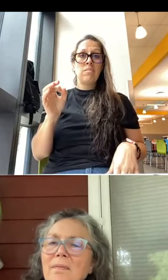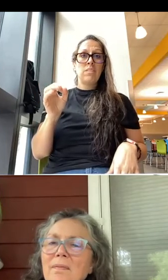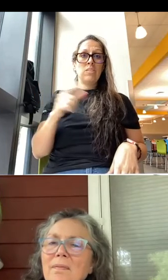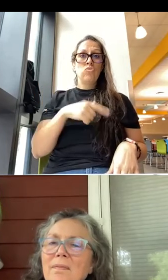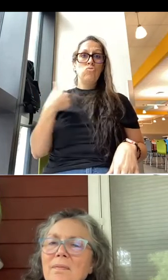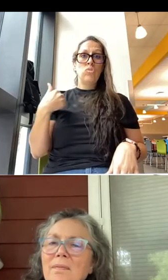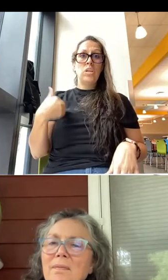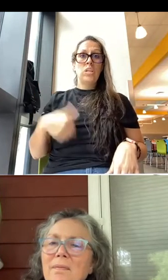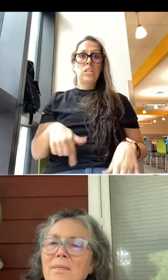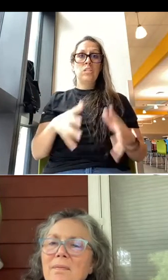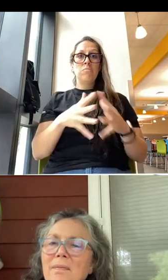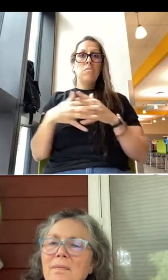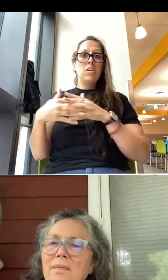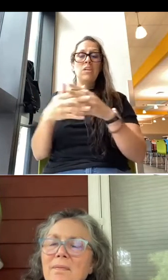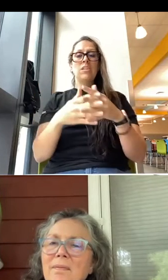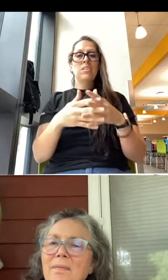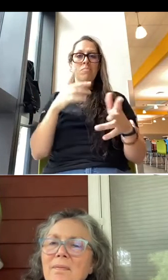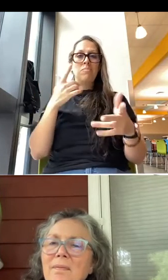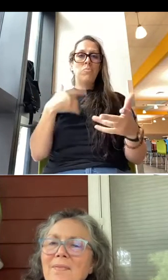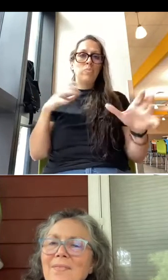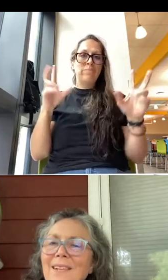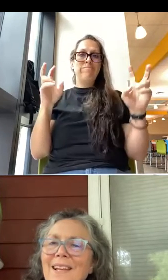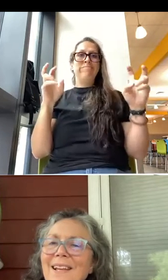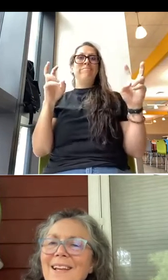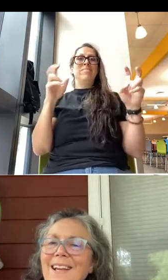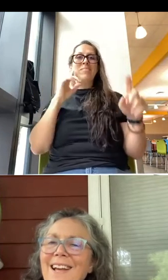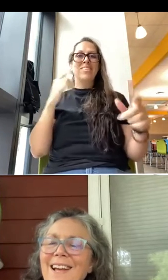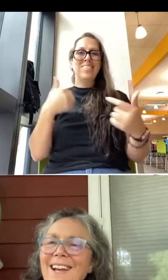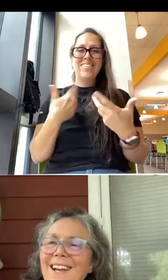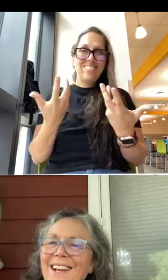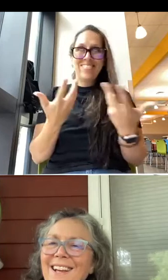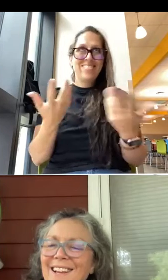I'm doing this because our conversation, like, you know,